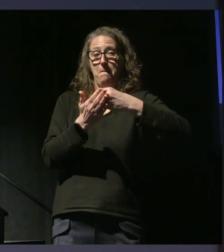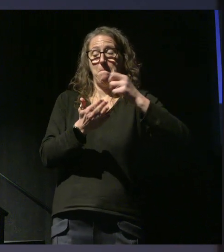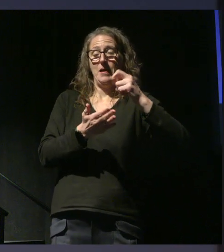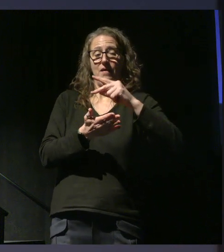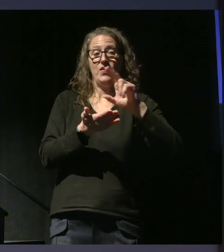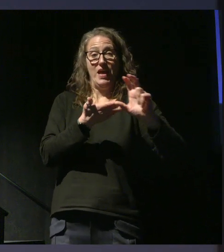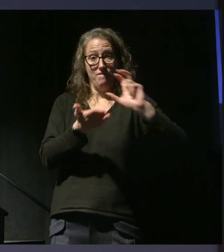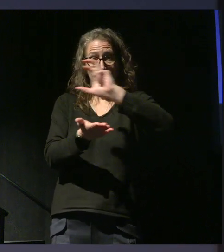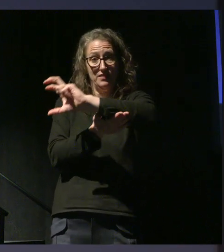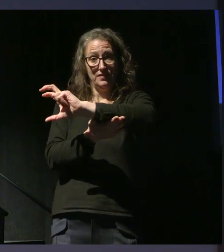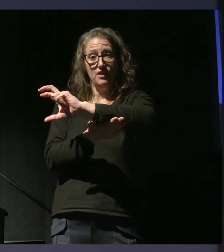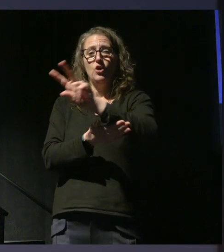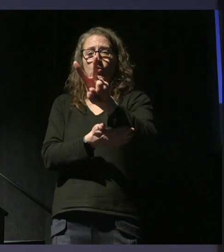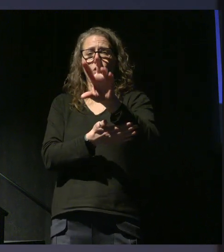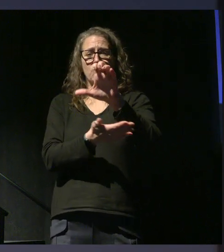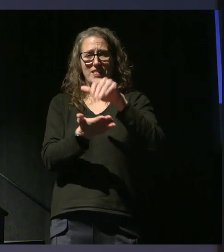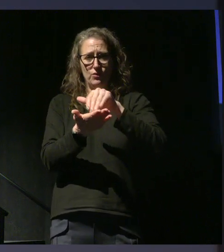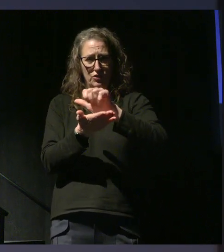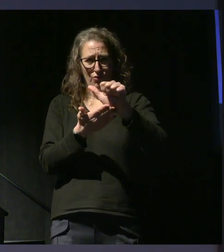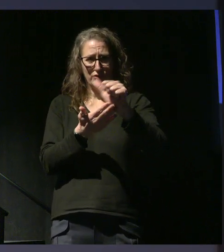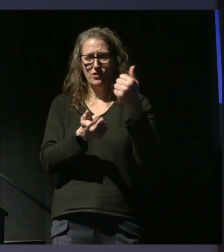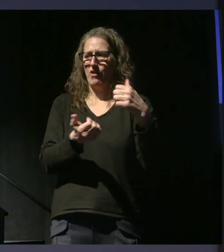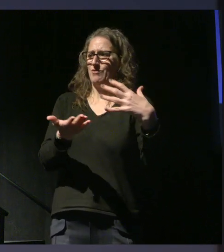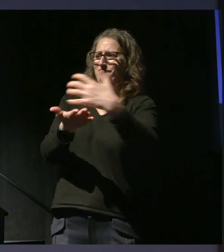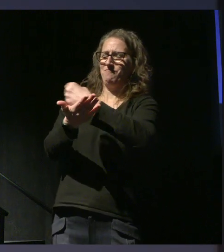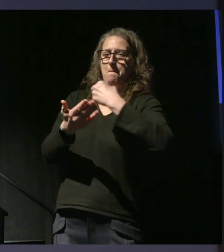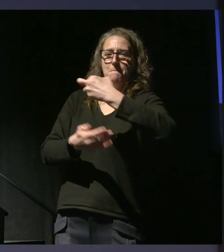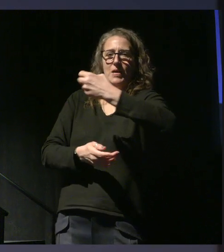They tried to recoup that from his estate, his estate,